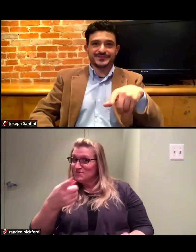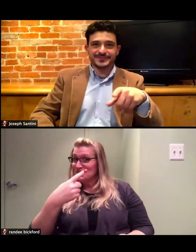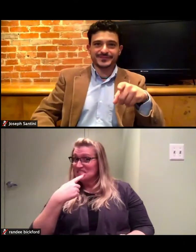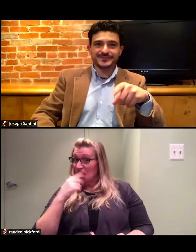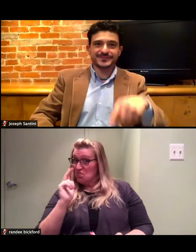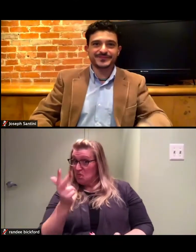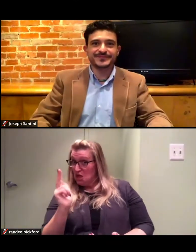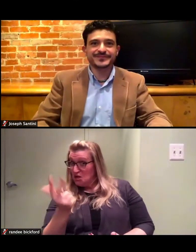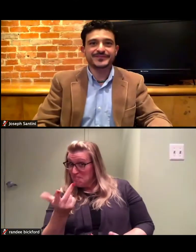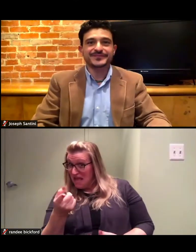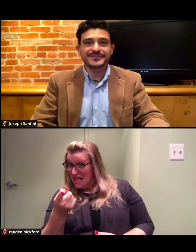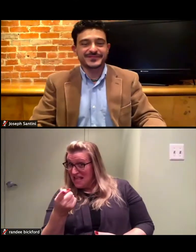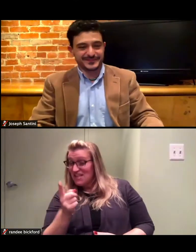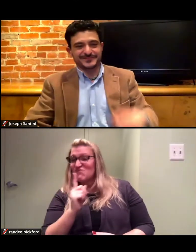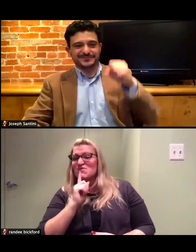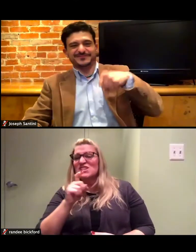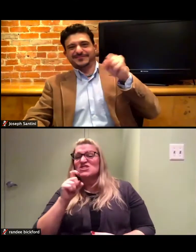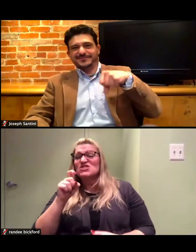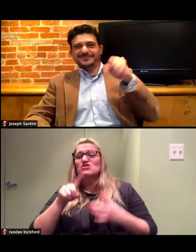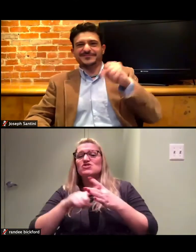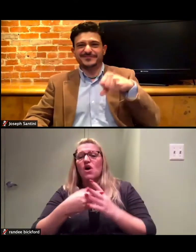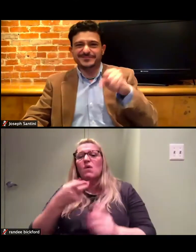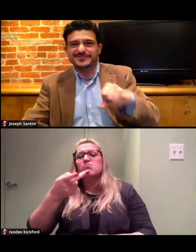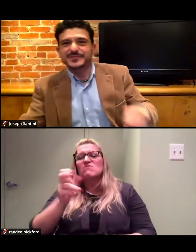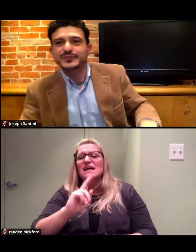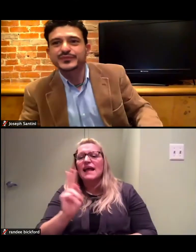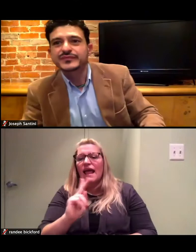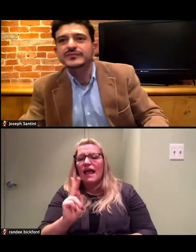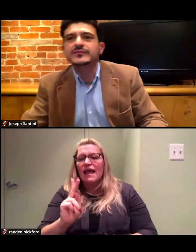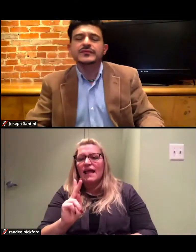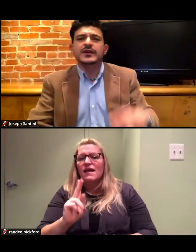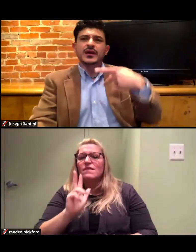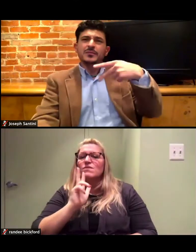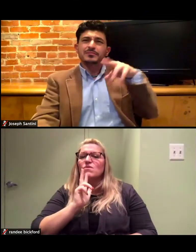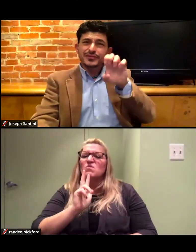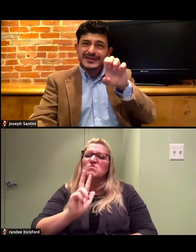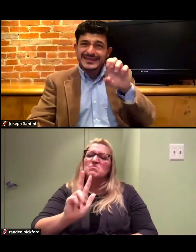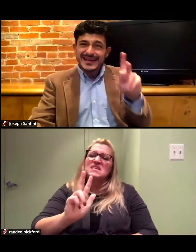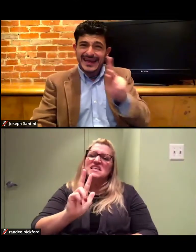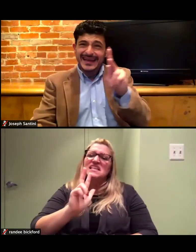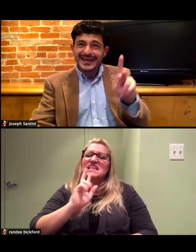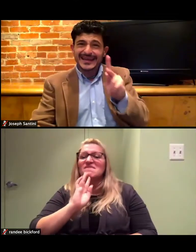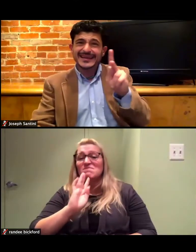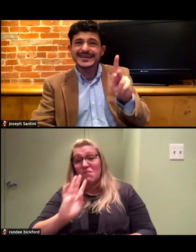Oh, here we are, this is it. You said third grade, Joseph, what age do we wanna begin?